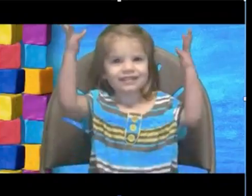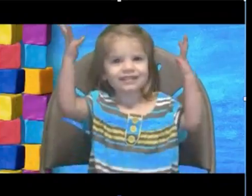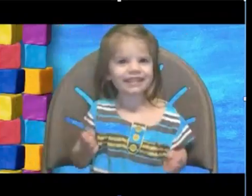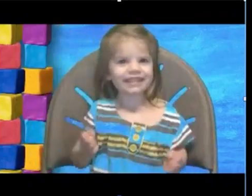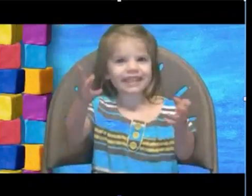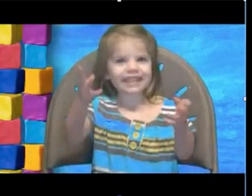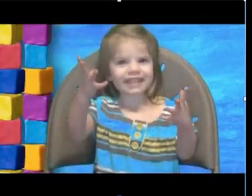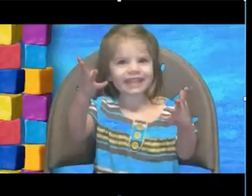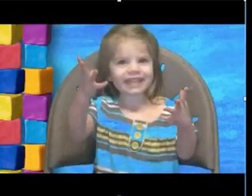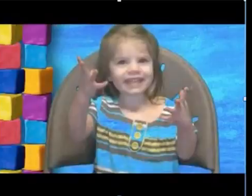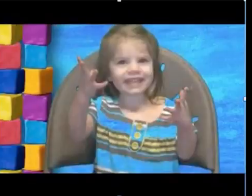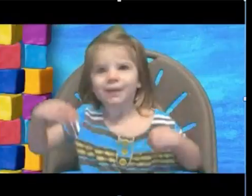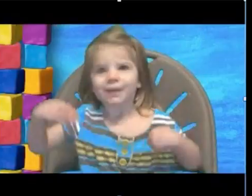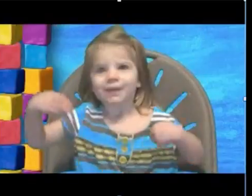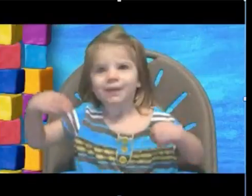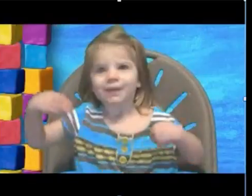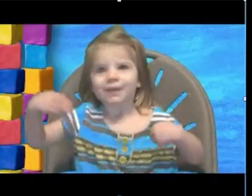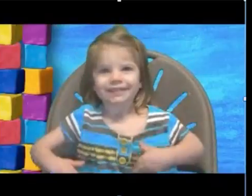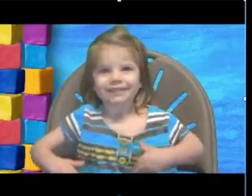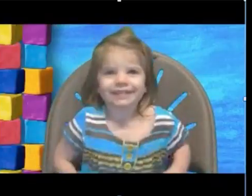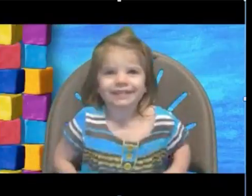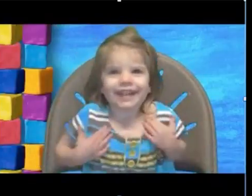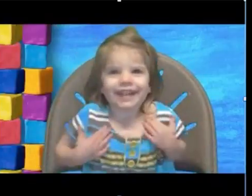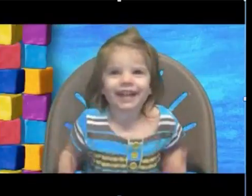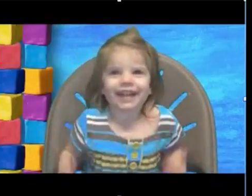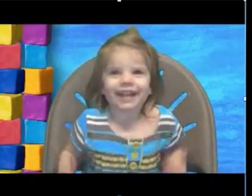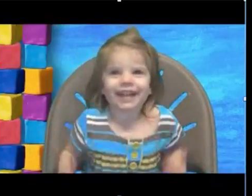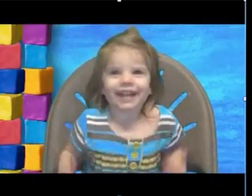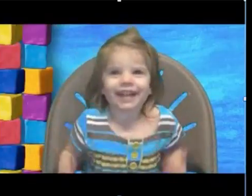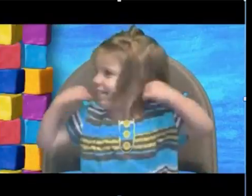I'm happy. I'm deaf."